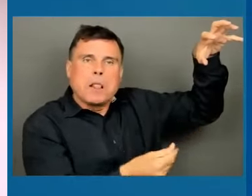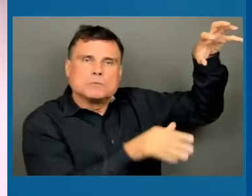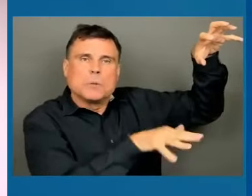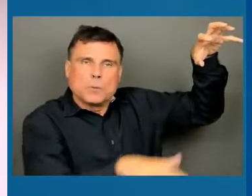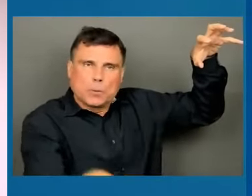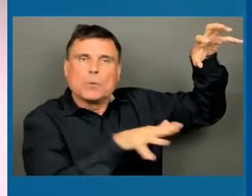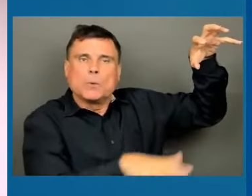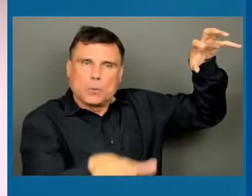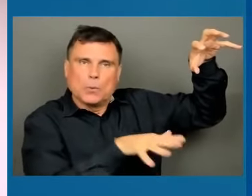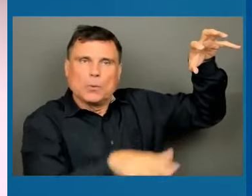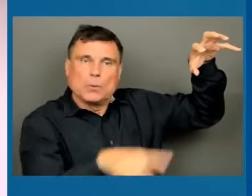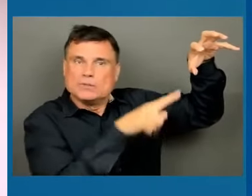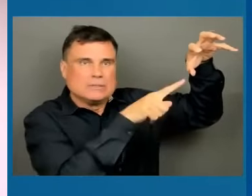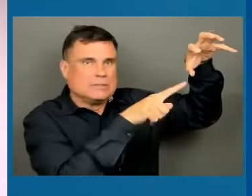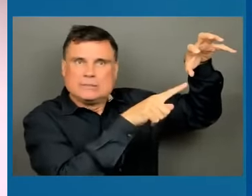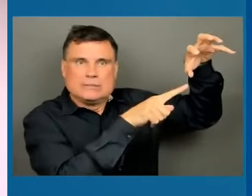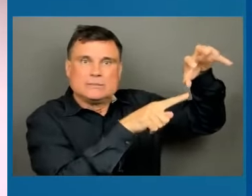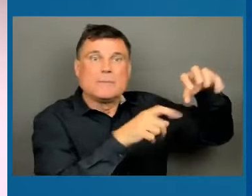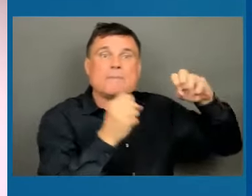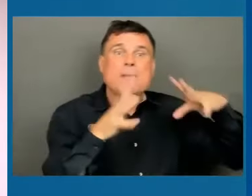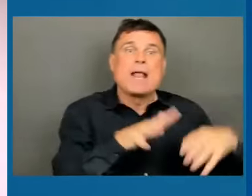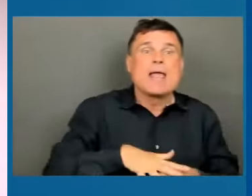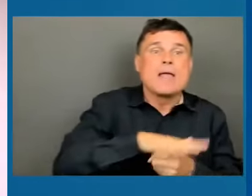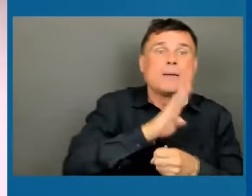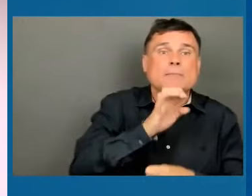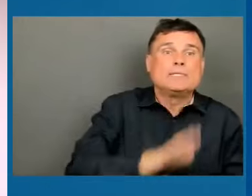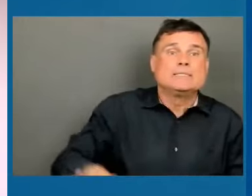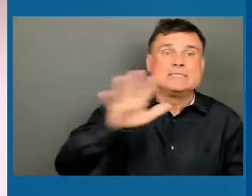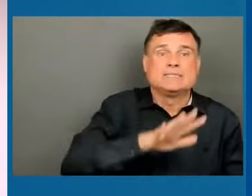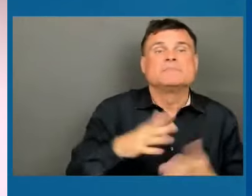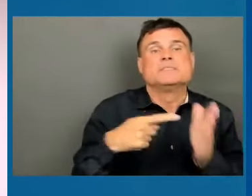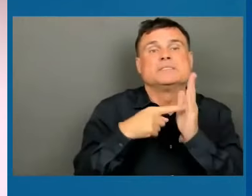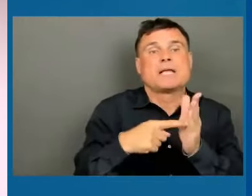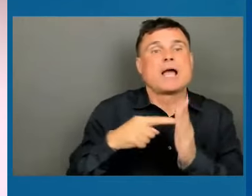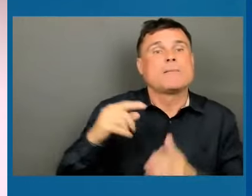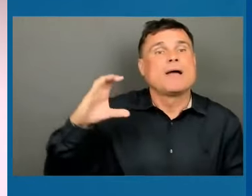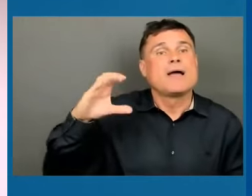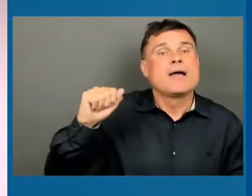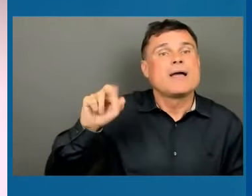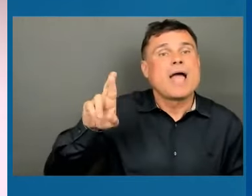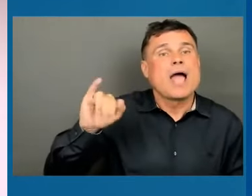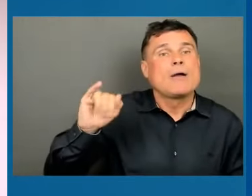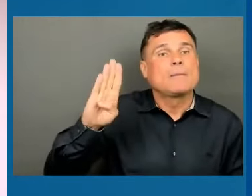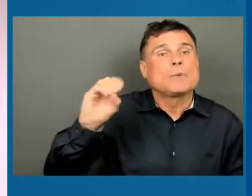caribou mountains, areas drain